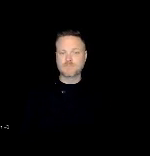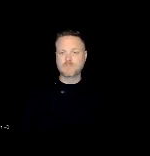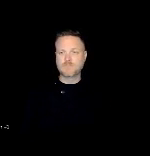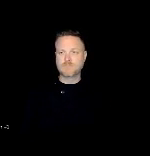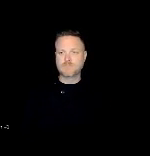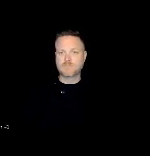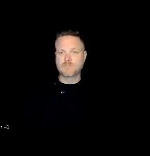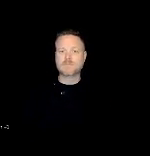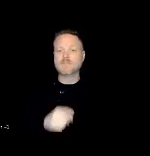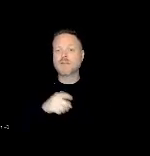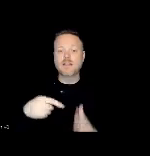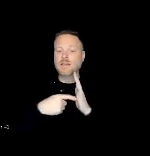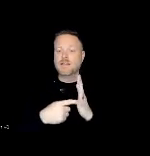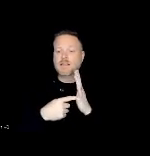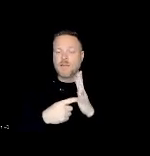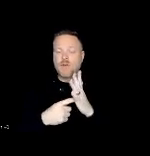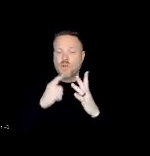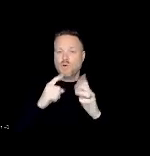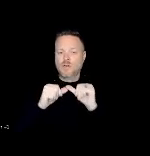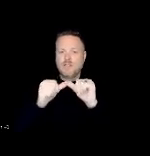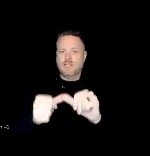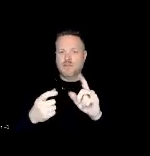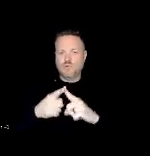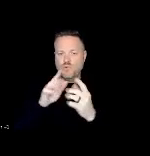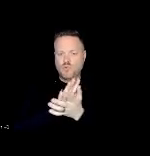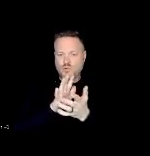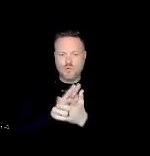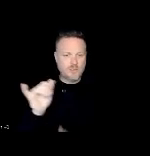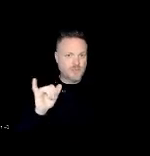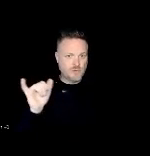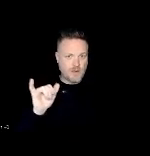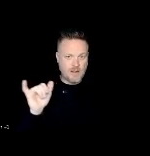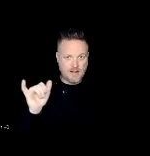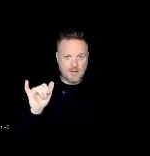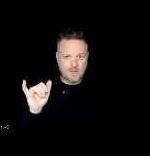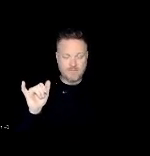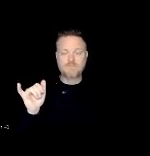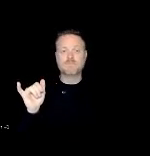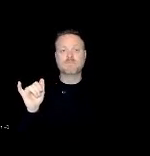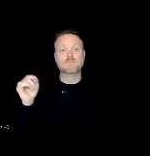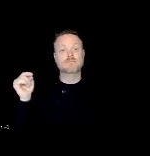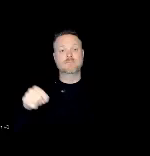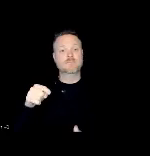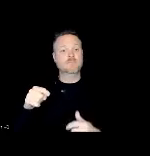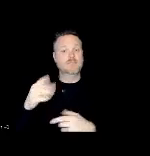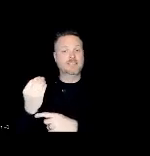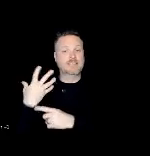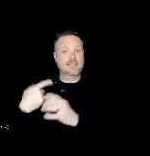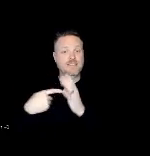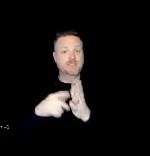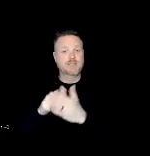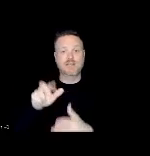These examples extend into the schools as well. This slide indicates that in 2019,